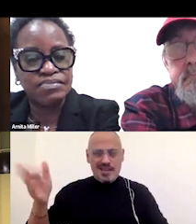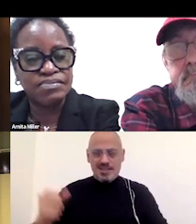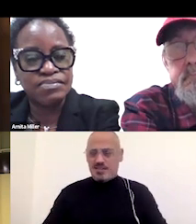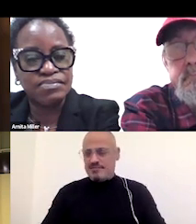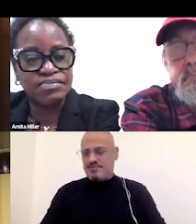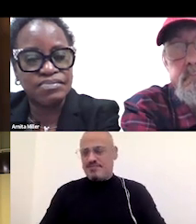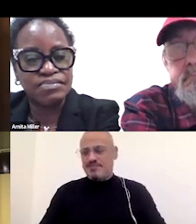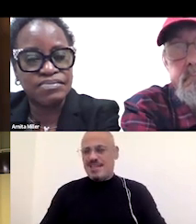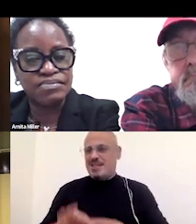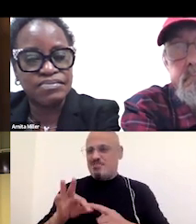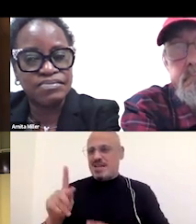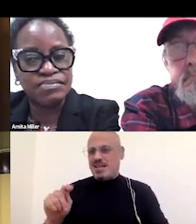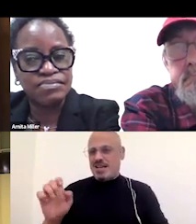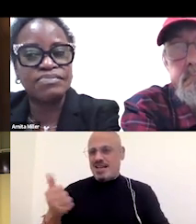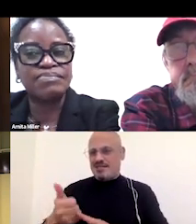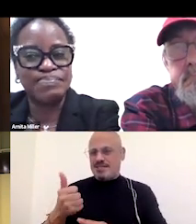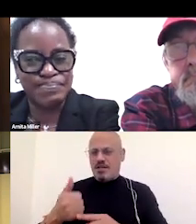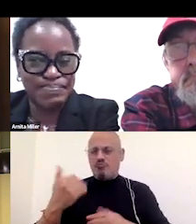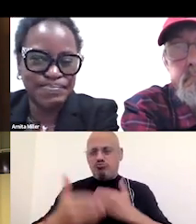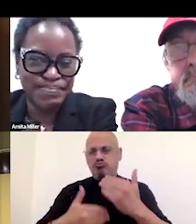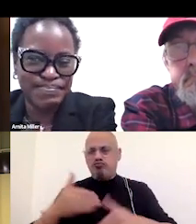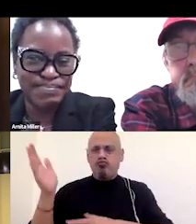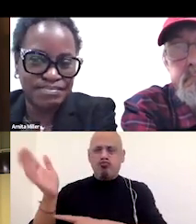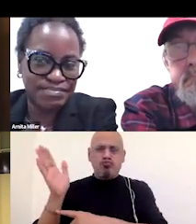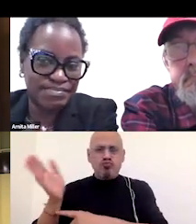especially Kate, was, you know, going through, you know,